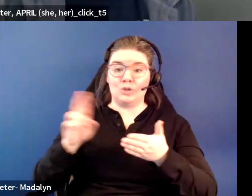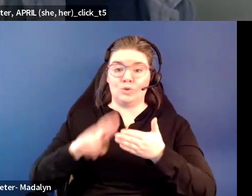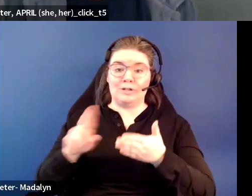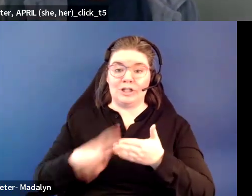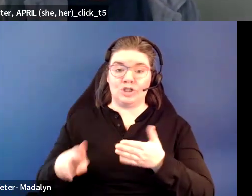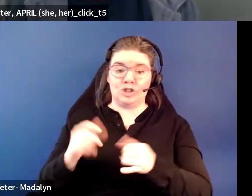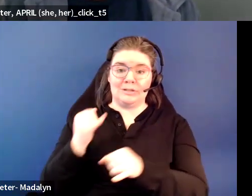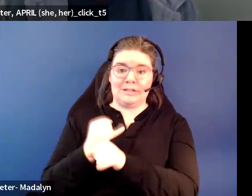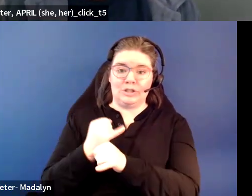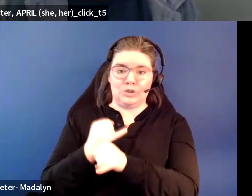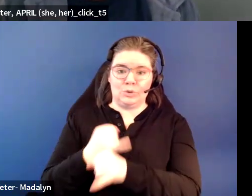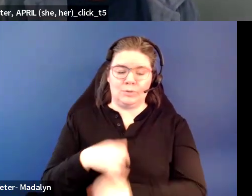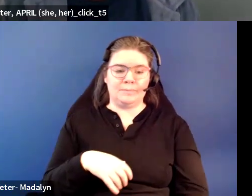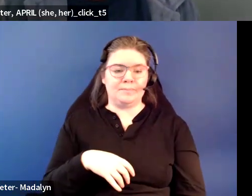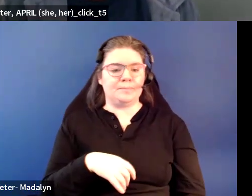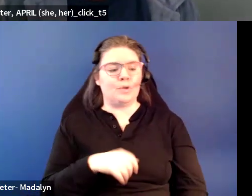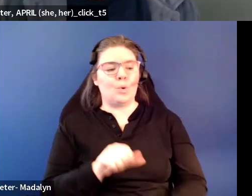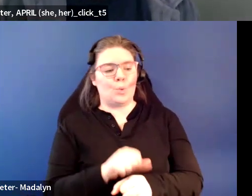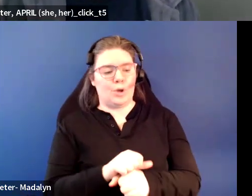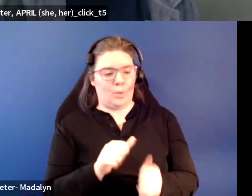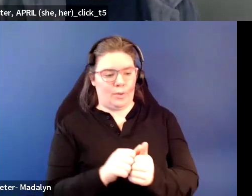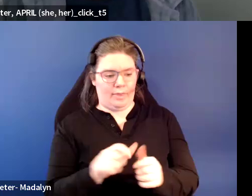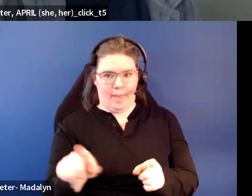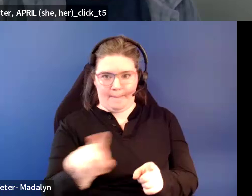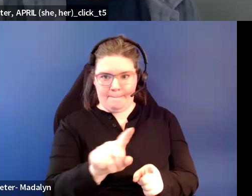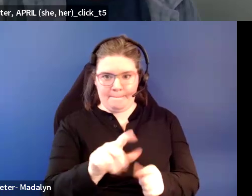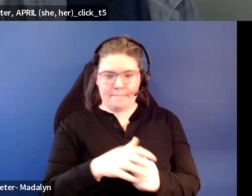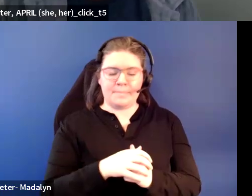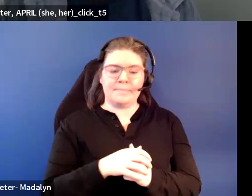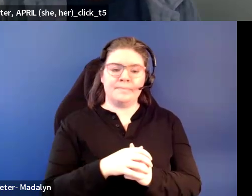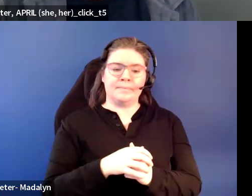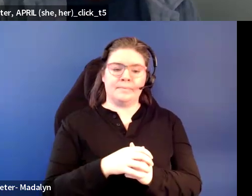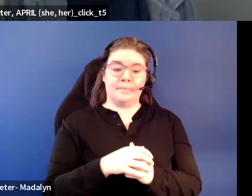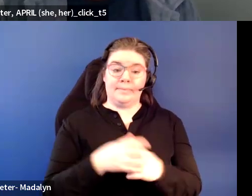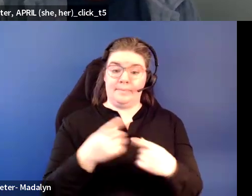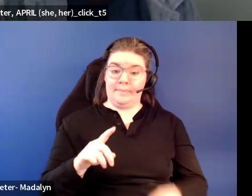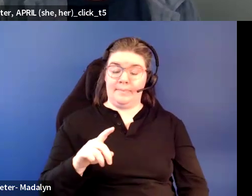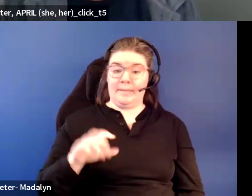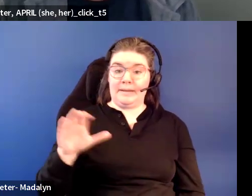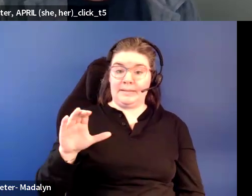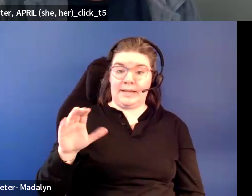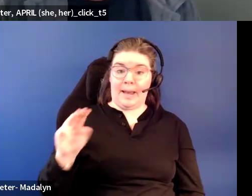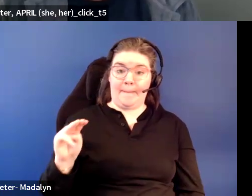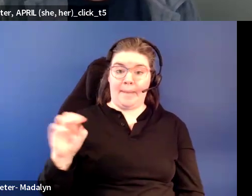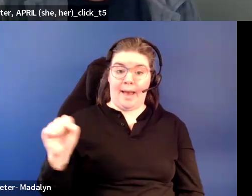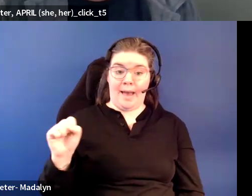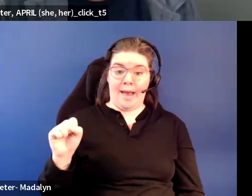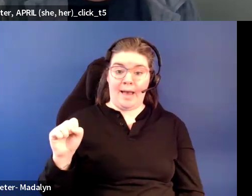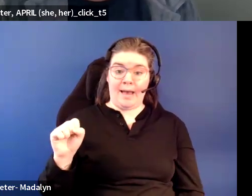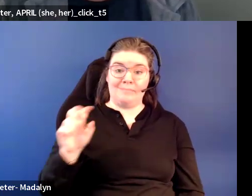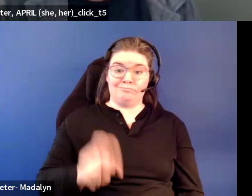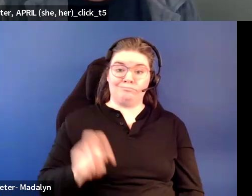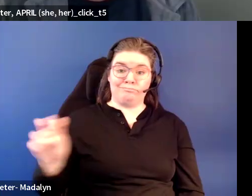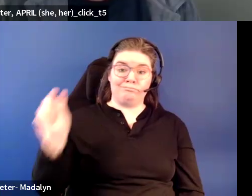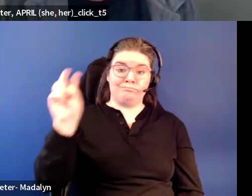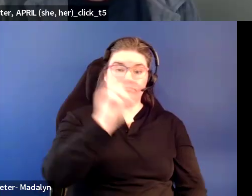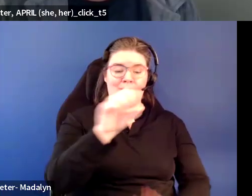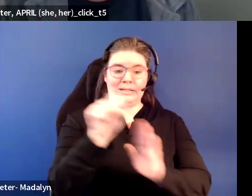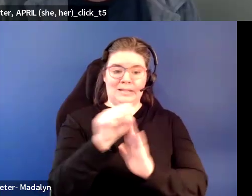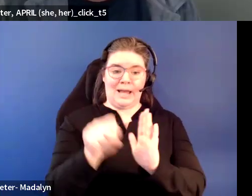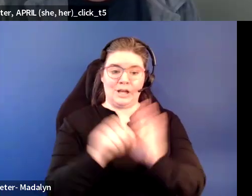Sierra Royster, APRIL (she, her): So we're working with them on Cms is coming state by state and doing reviews of Hcbs